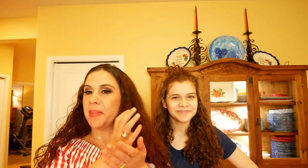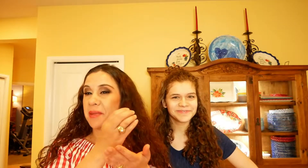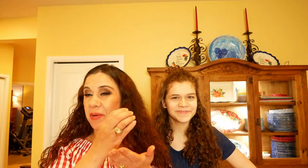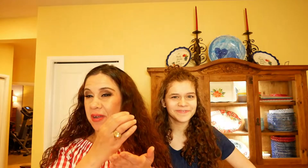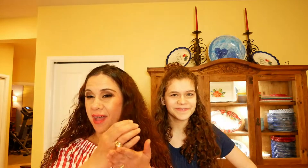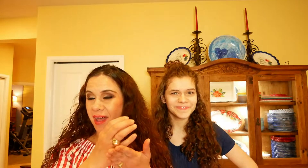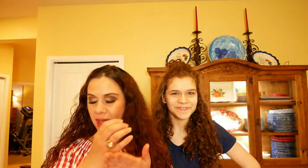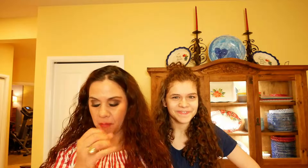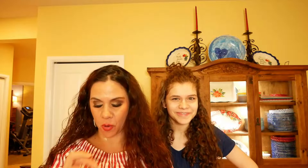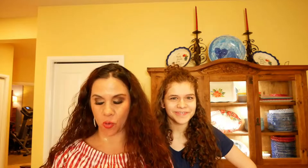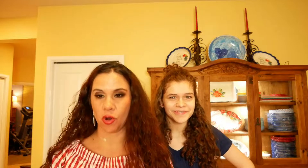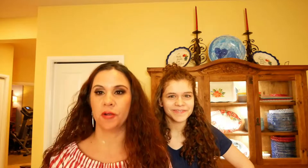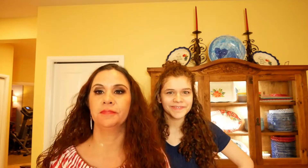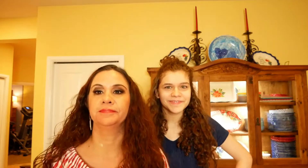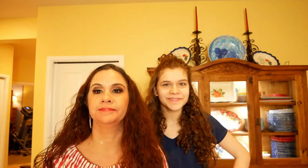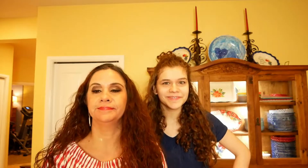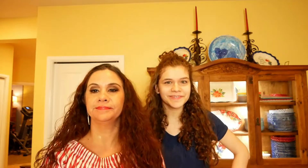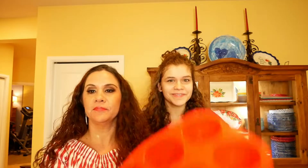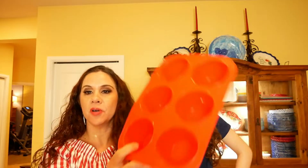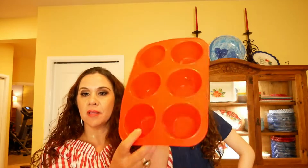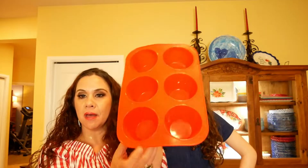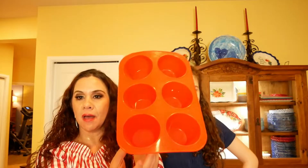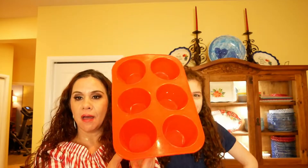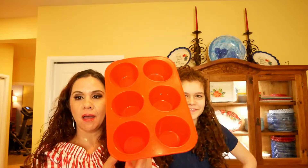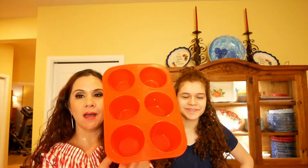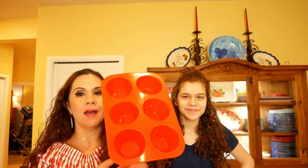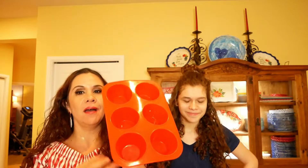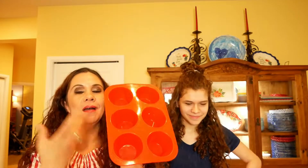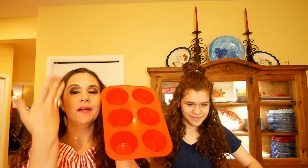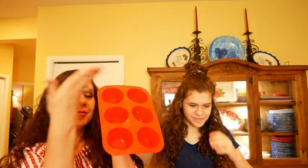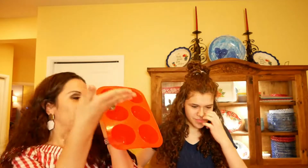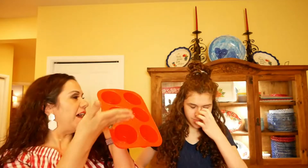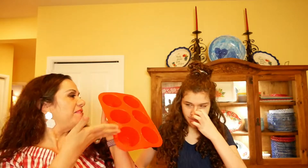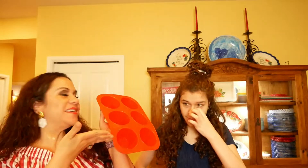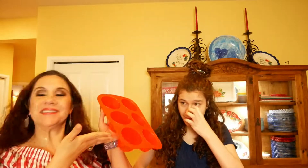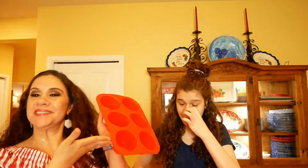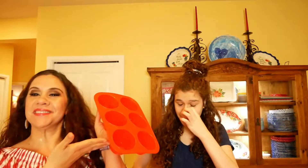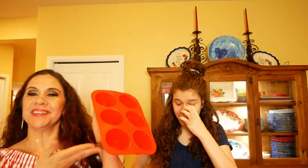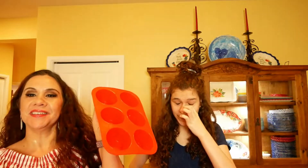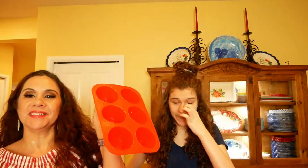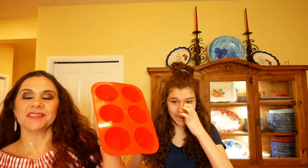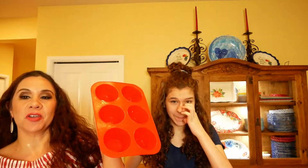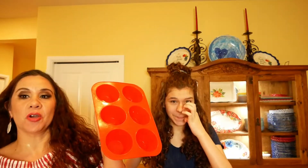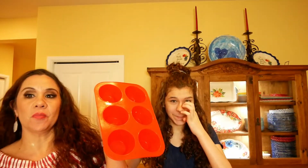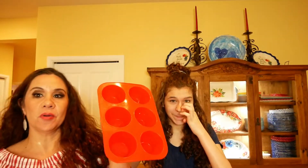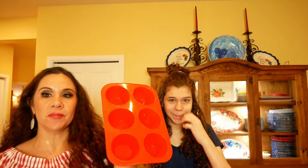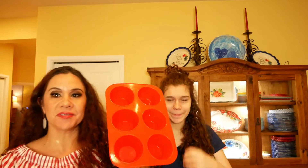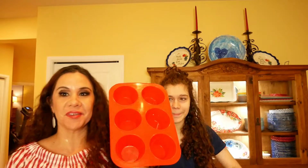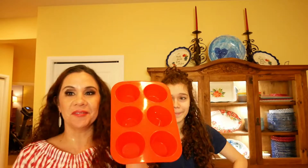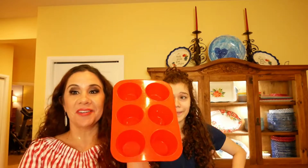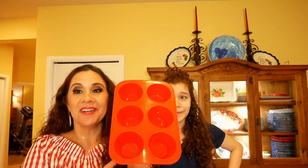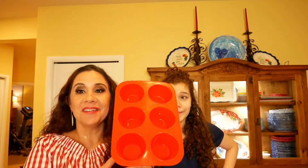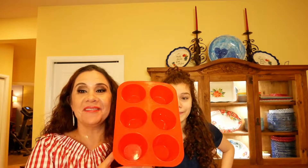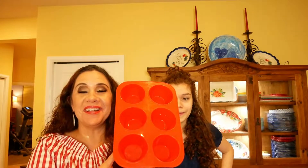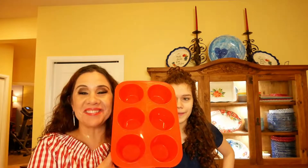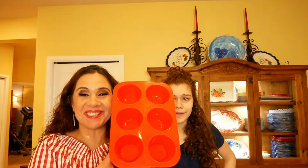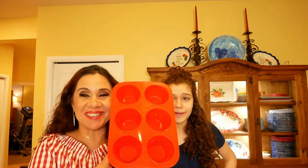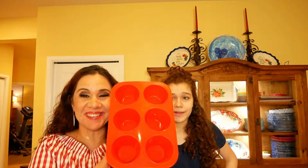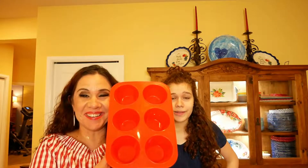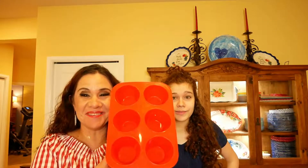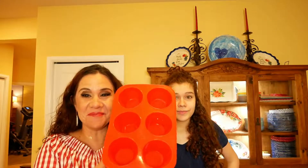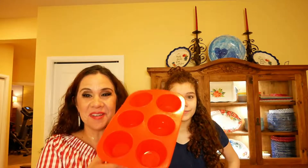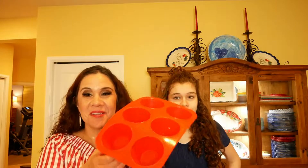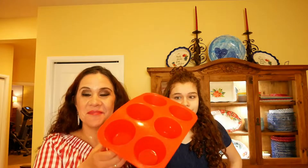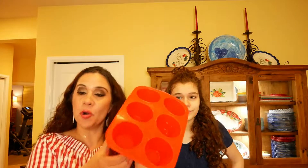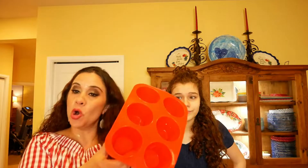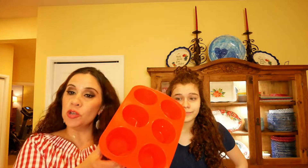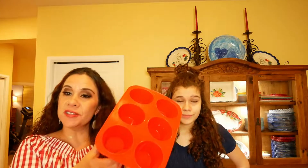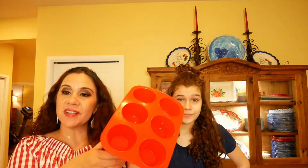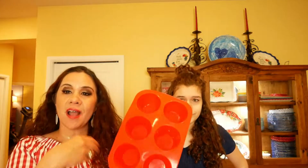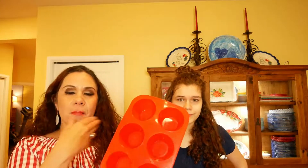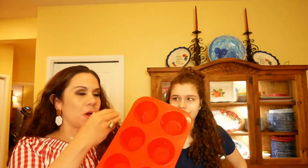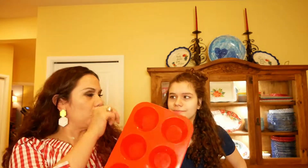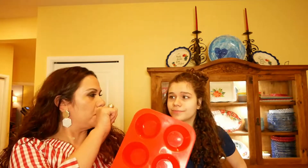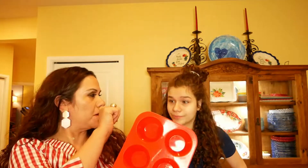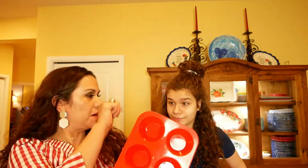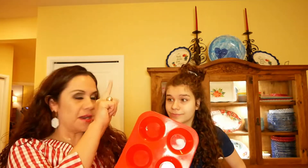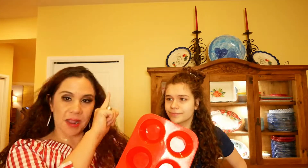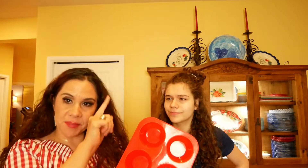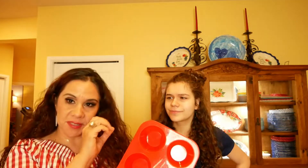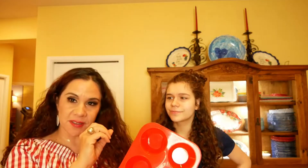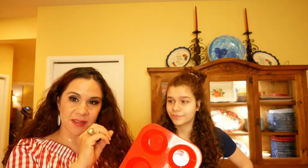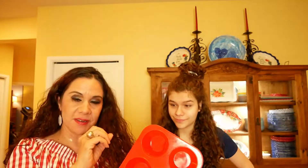paper cup or voila we have this silicone oh I almost fell over silicone molds I bought them on amazon